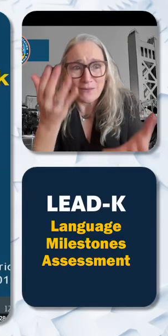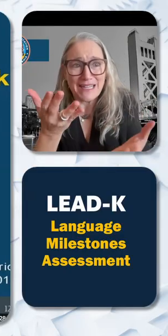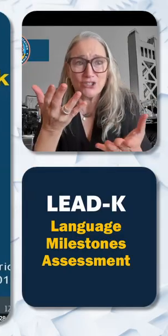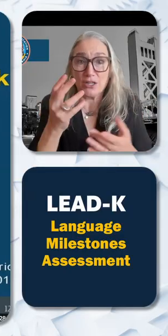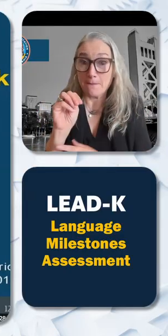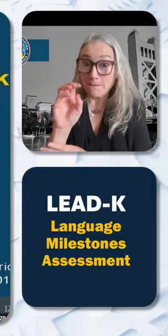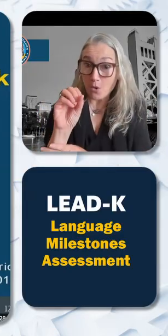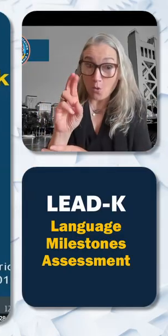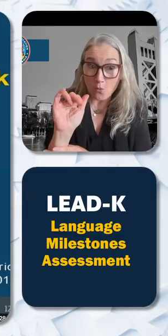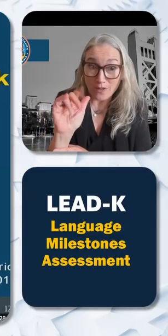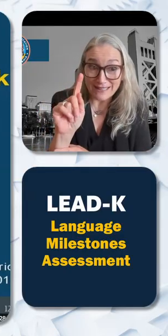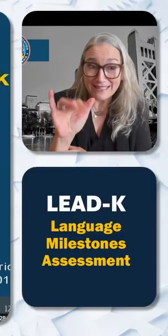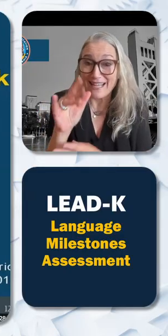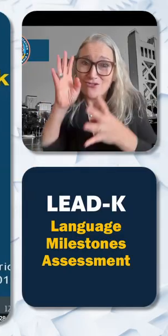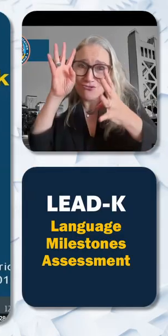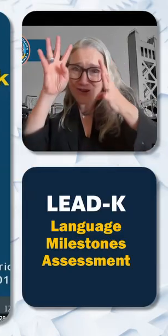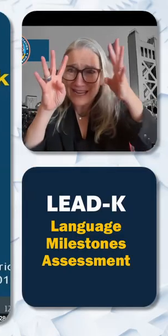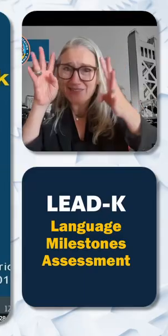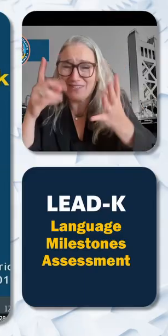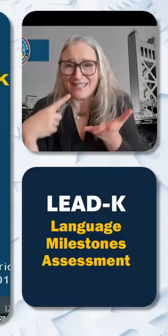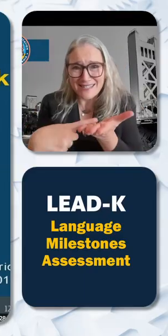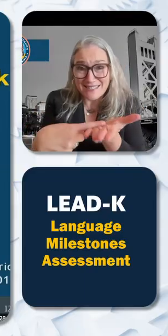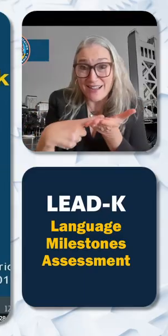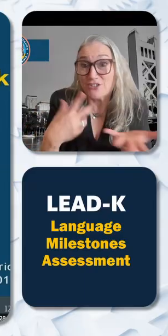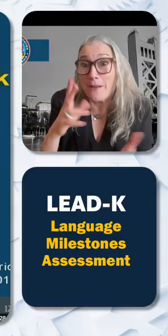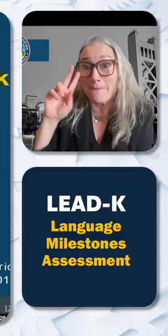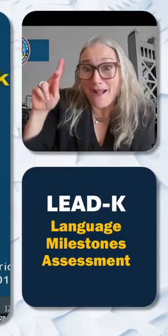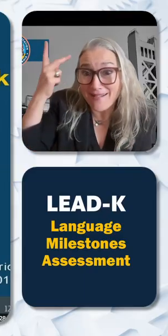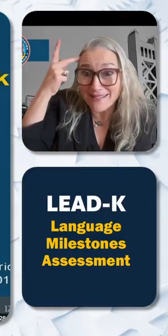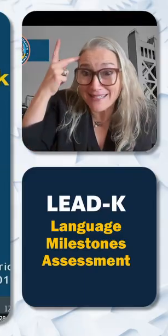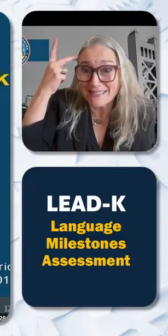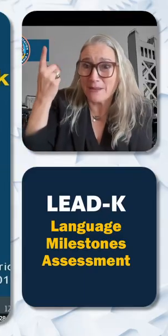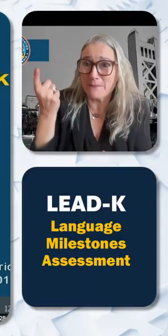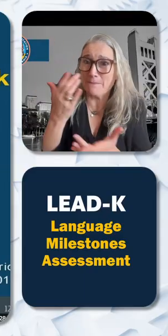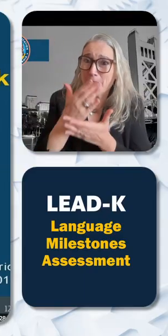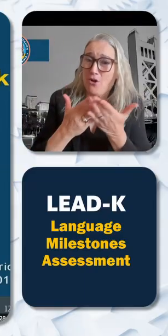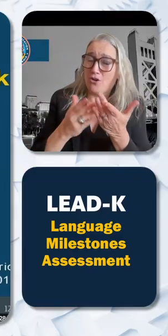This requires language, because it allows us to access factual information and morality,